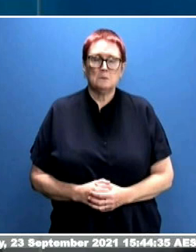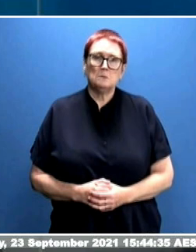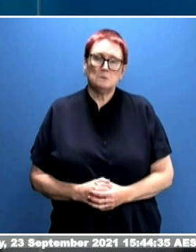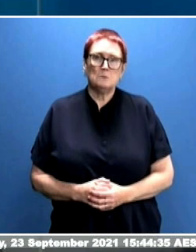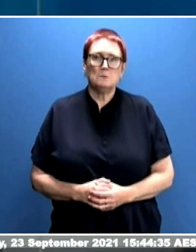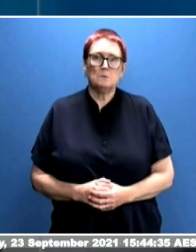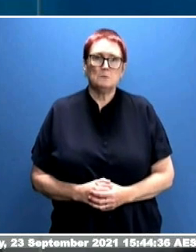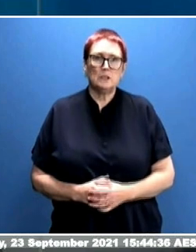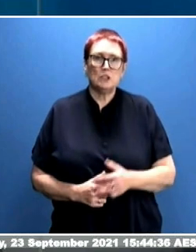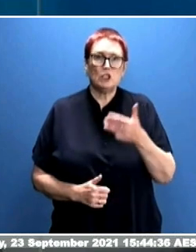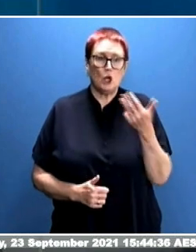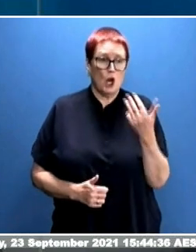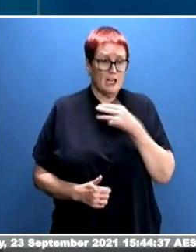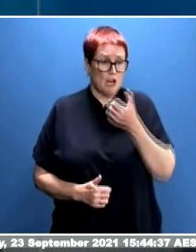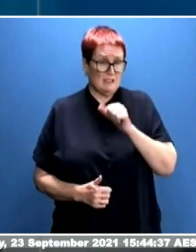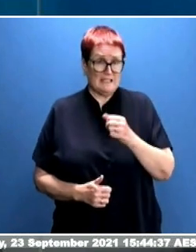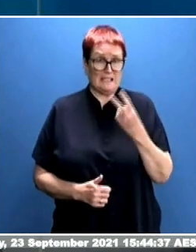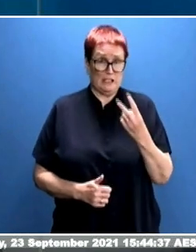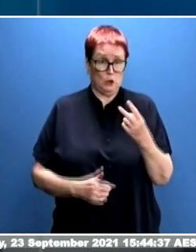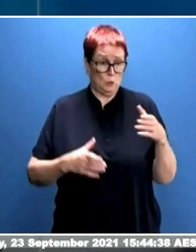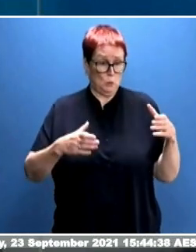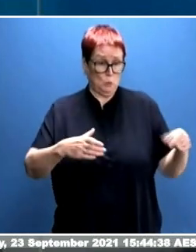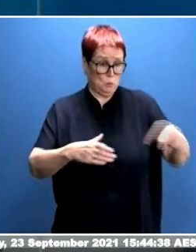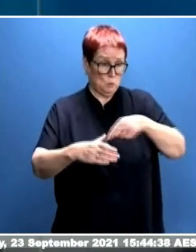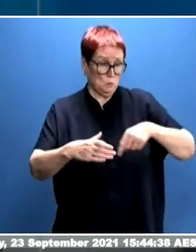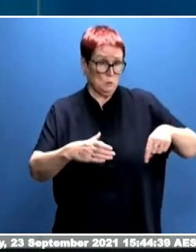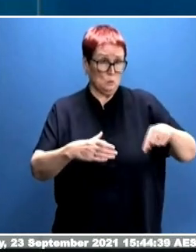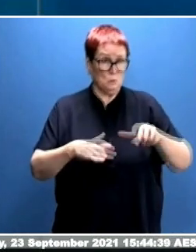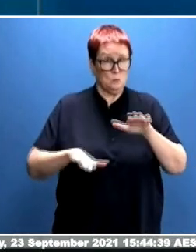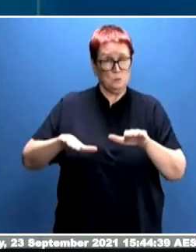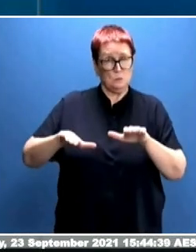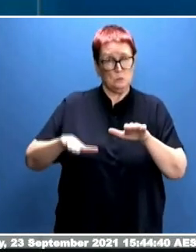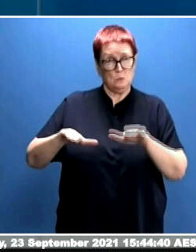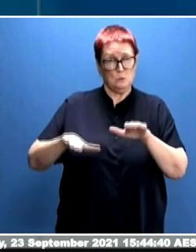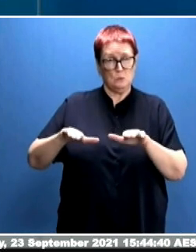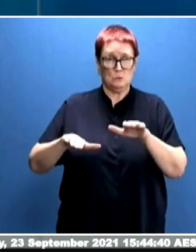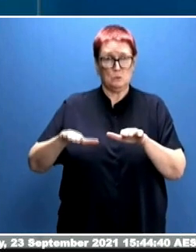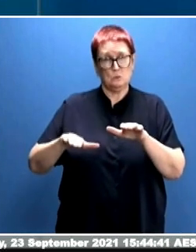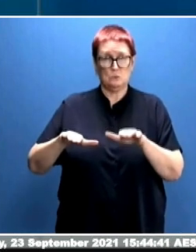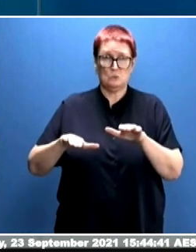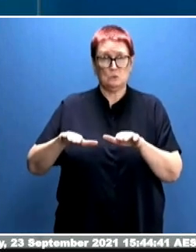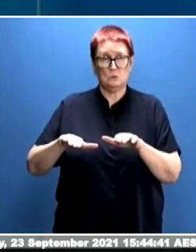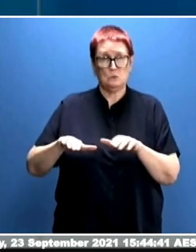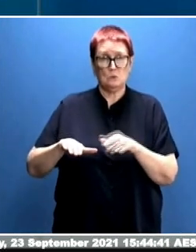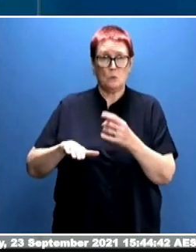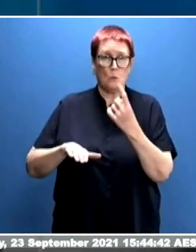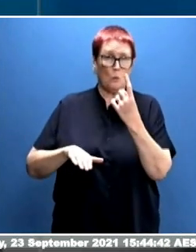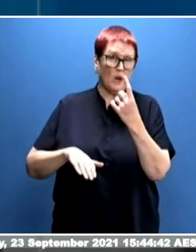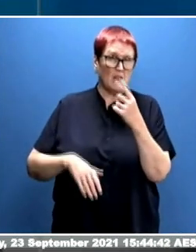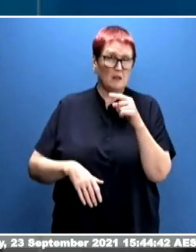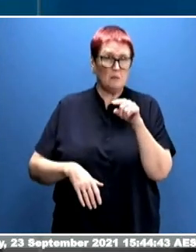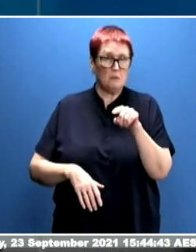The 962 would represent something like 1.4 per cent.